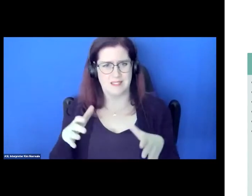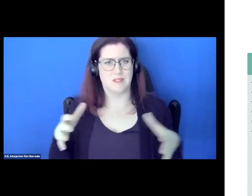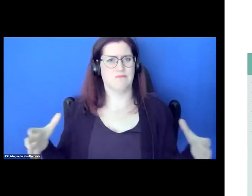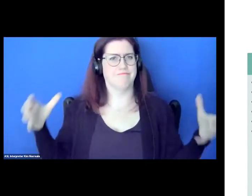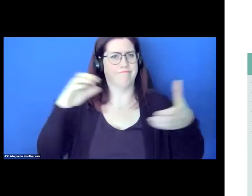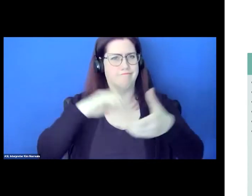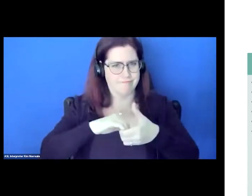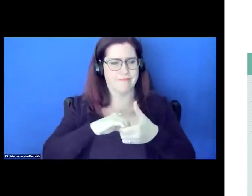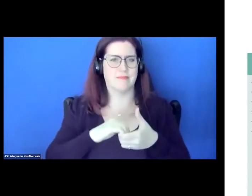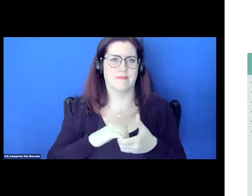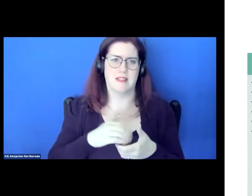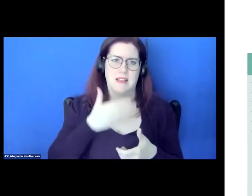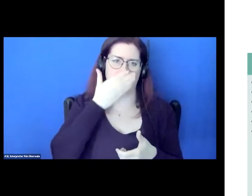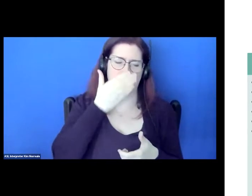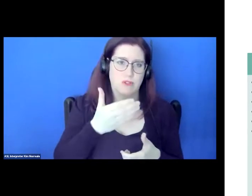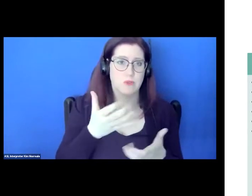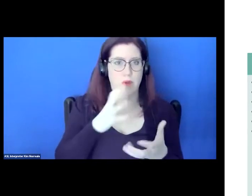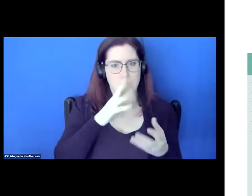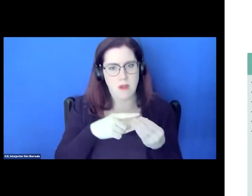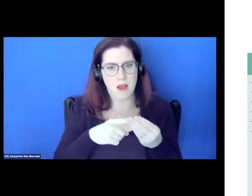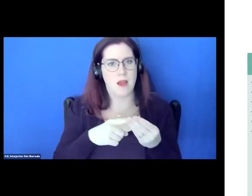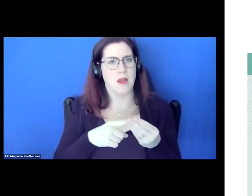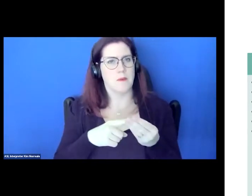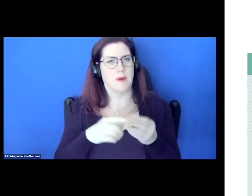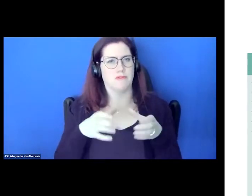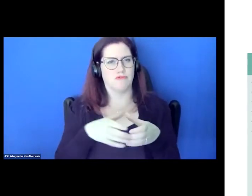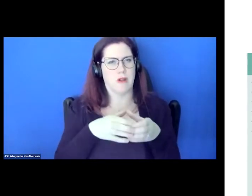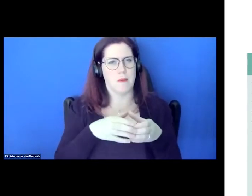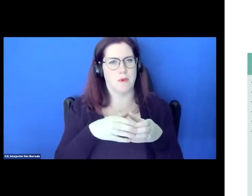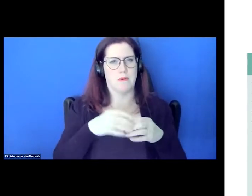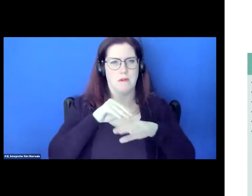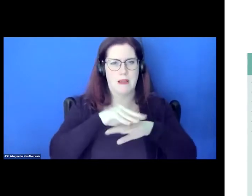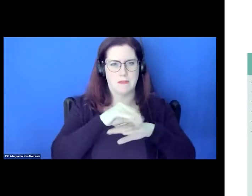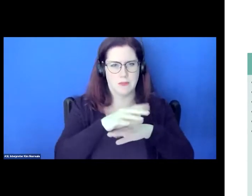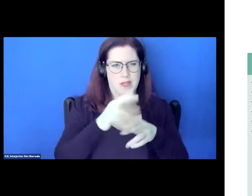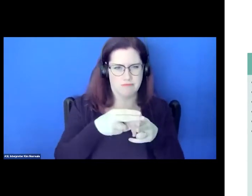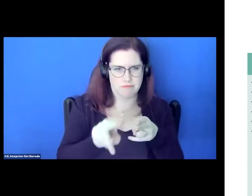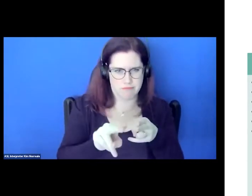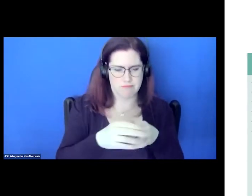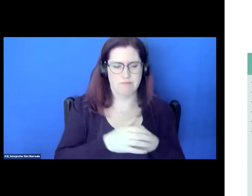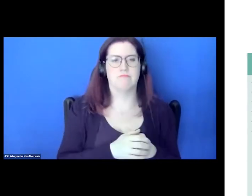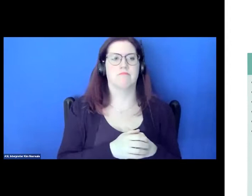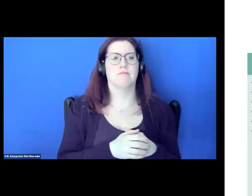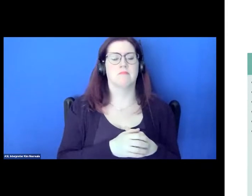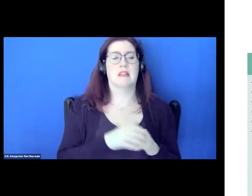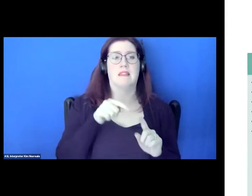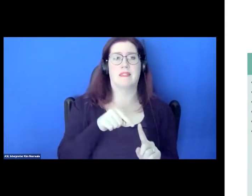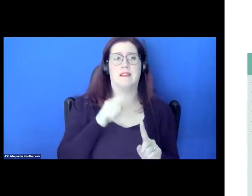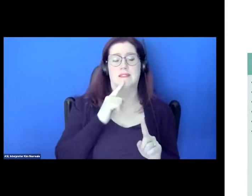So I really do wanna talk about tribal consultation for a little bit. So tribal consultation is a formal two-way